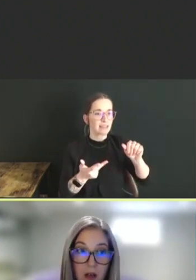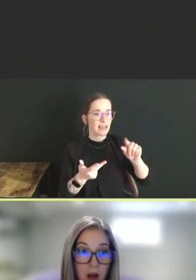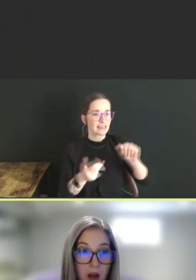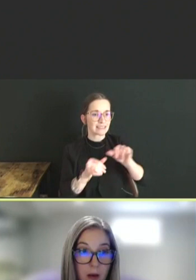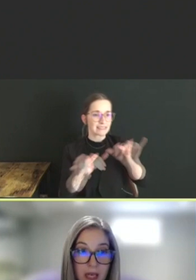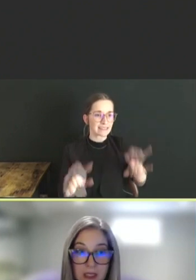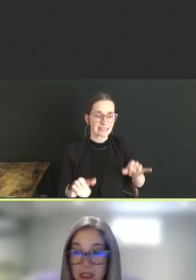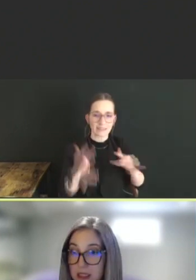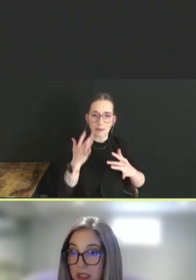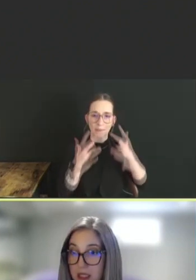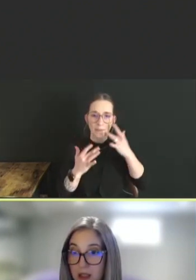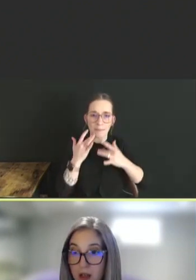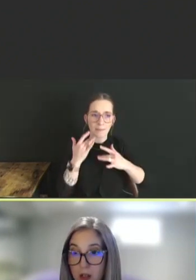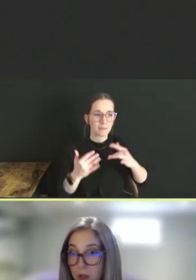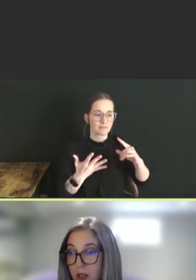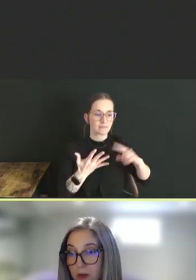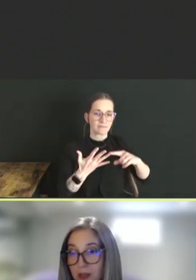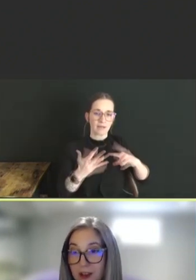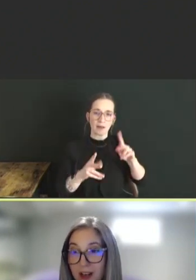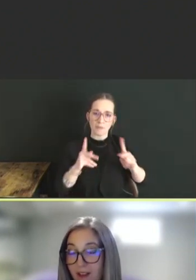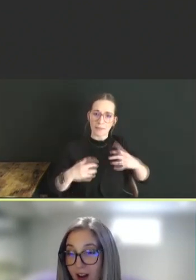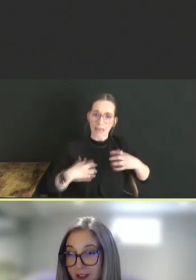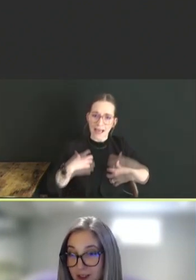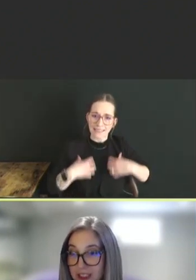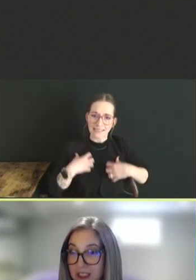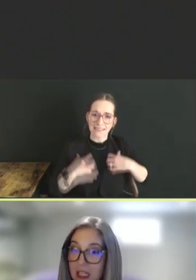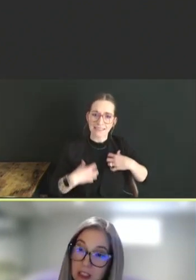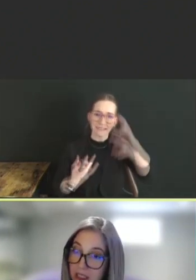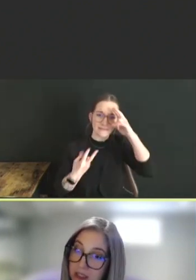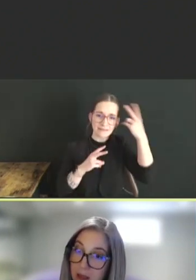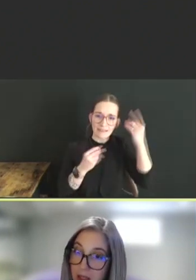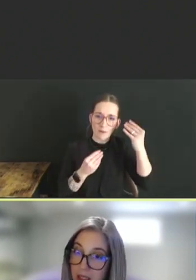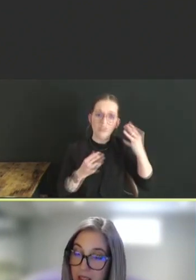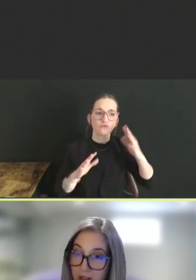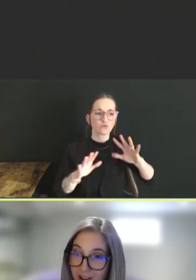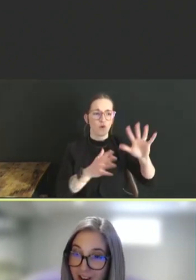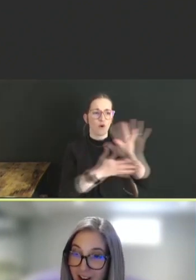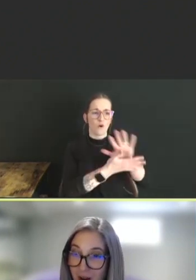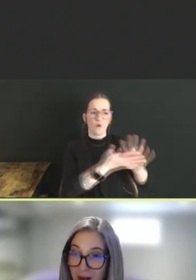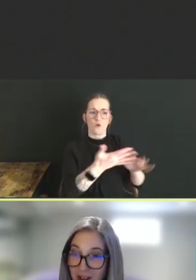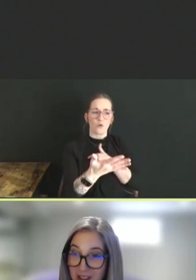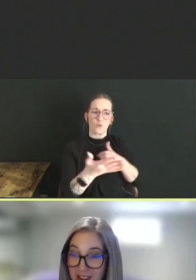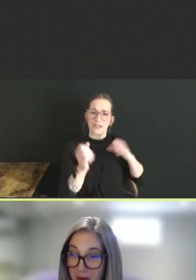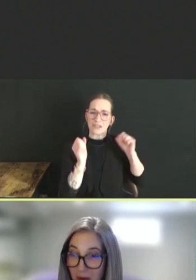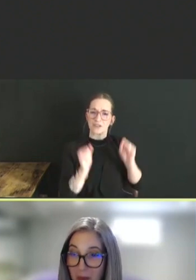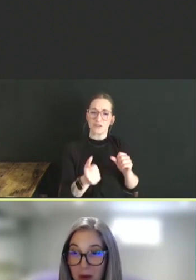So, we could have all sorts of sessions on some of these other barriers as well, we are